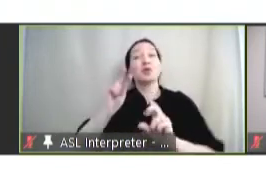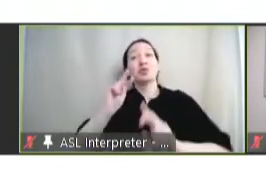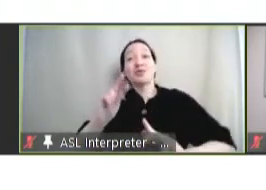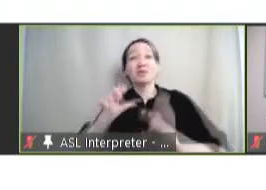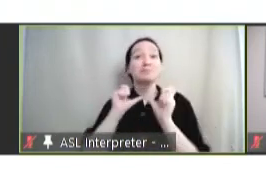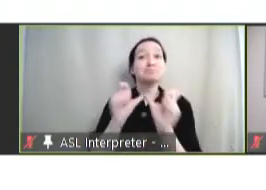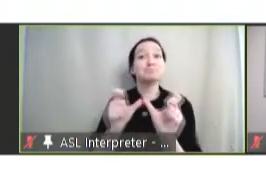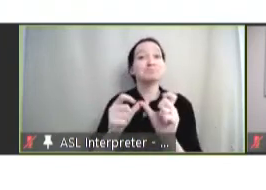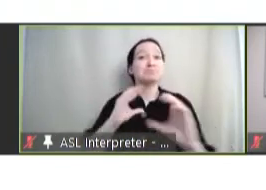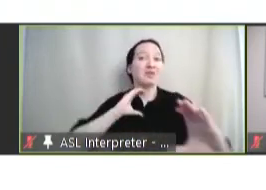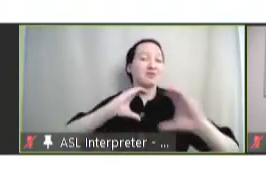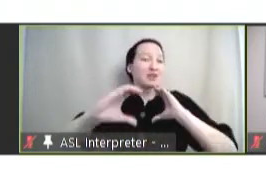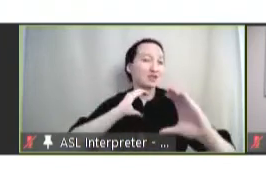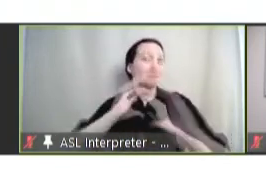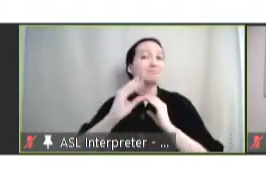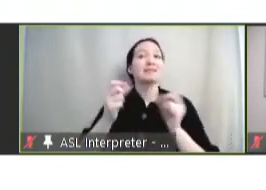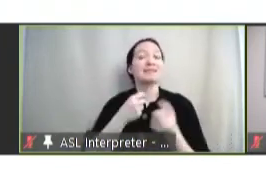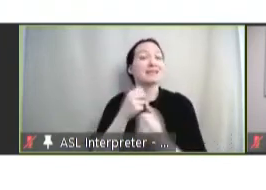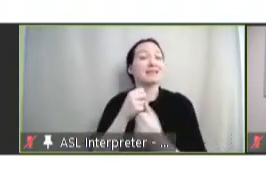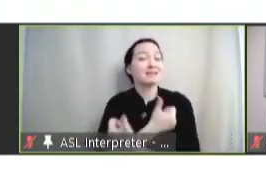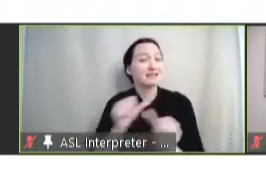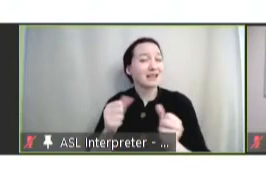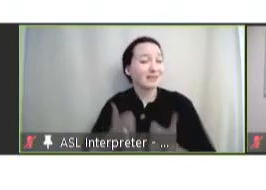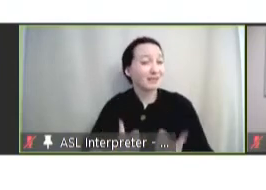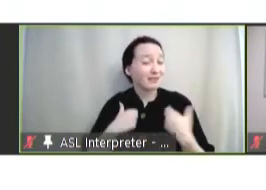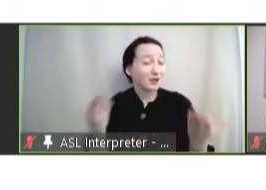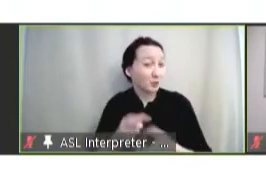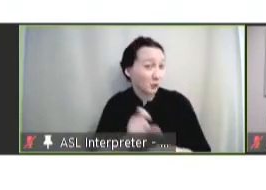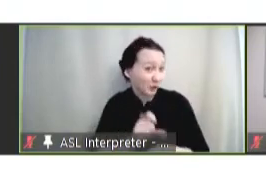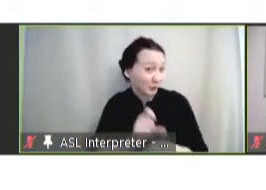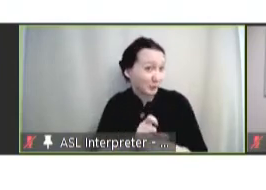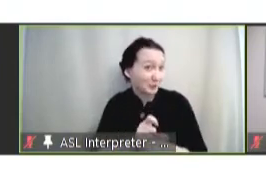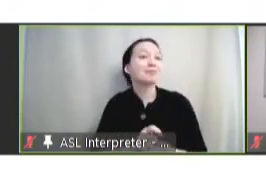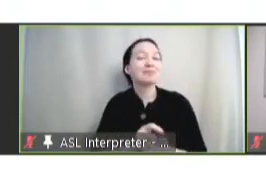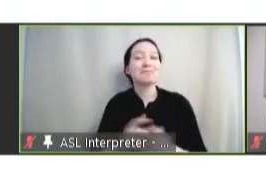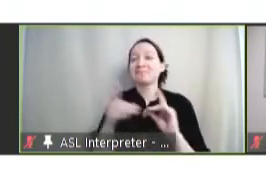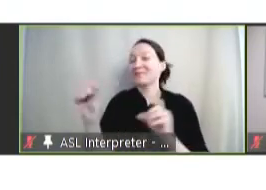these conversations so we can save lives in the workplace, as we say to any place. Thank you.